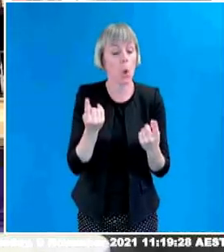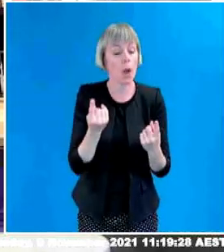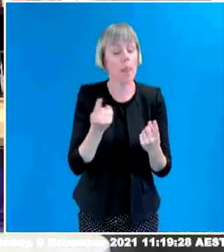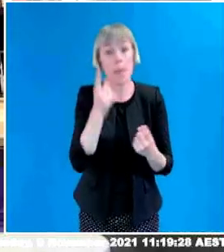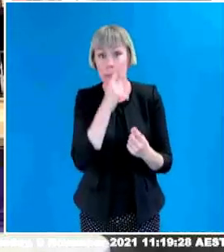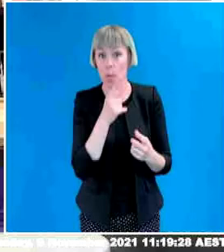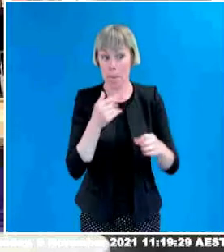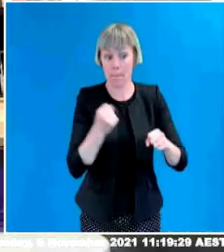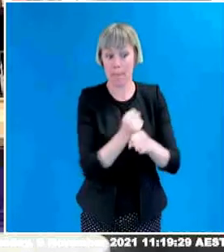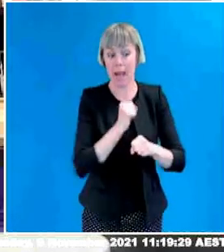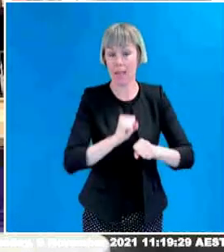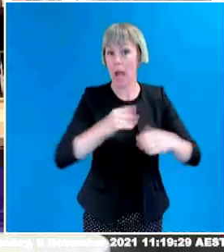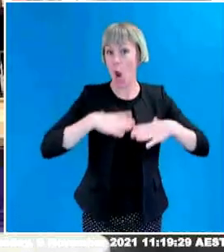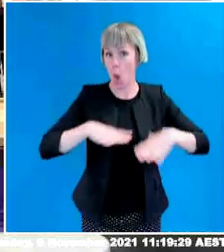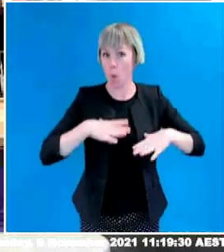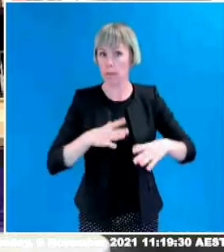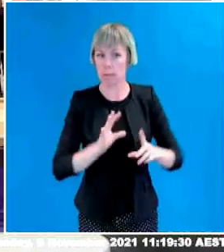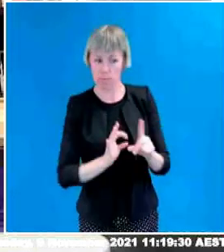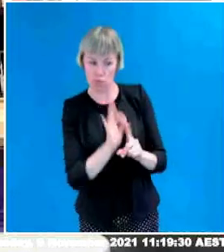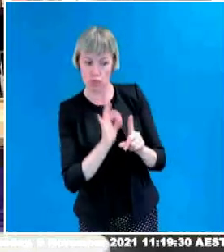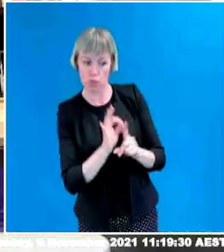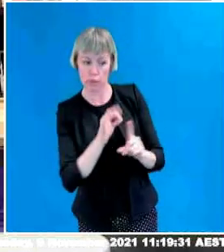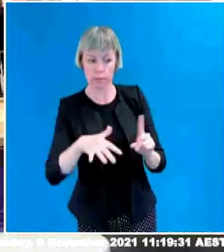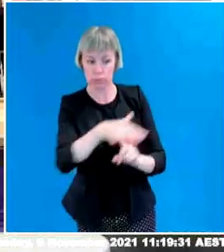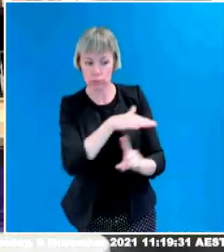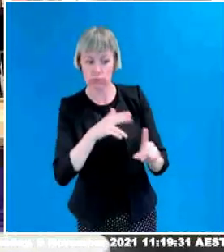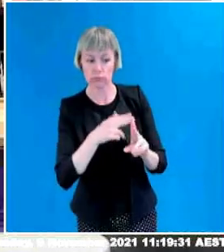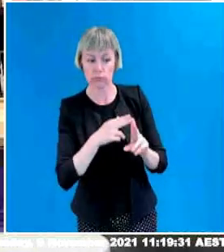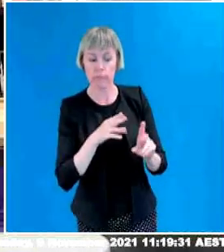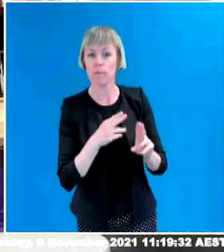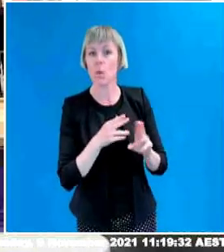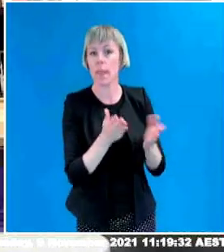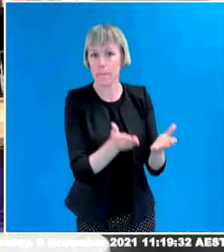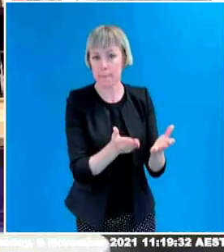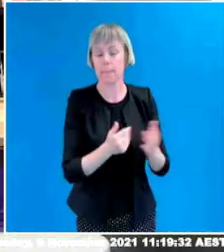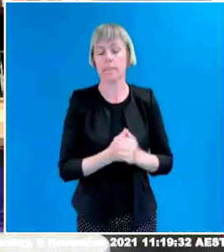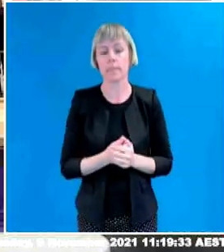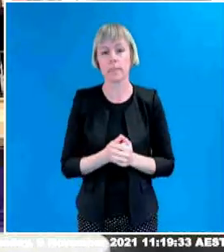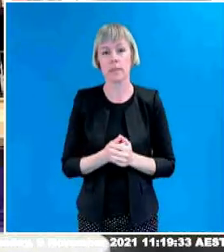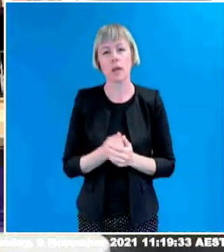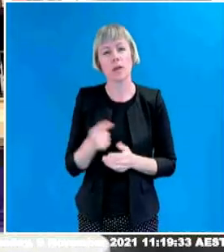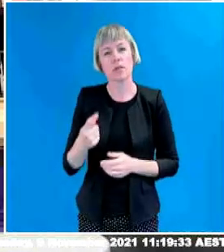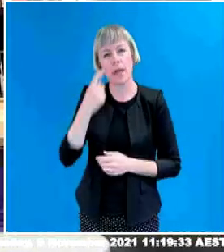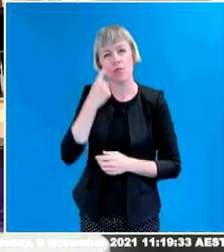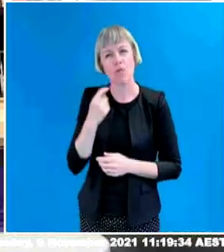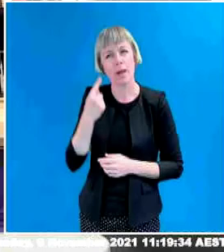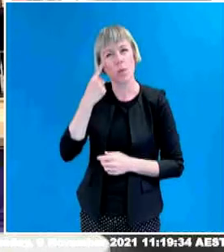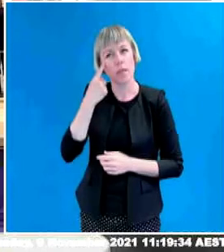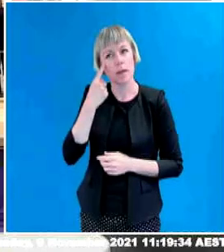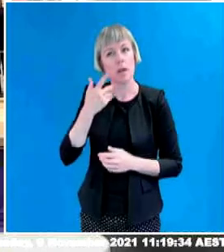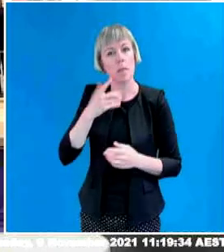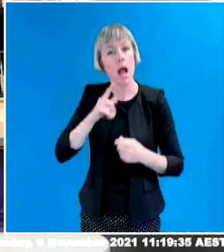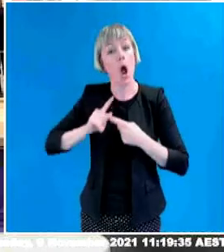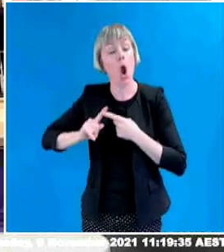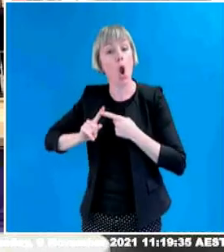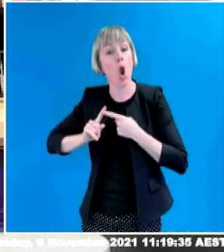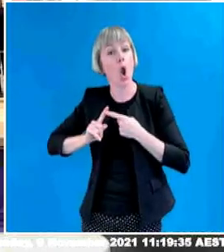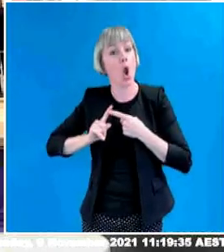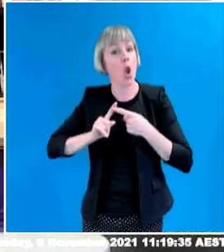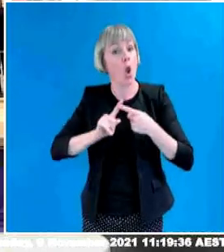to look at how to narrow that down a little bit, so they could enter into more substantive and longer term arrangements with suppliers, to ensure